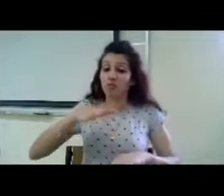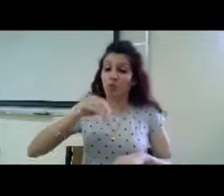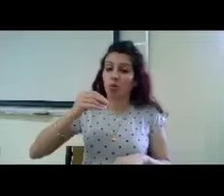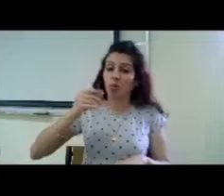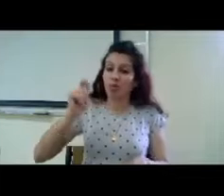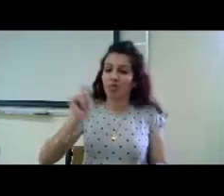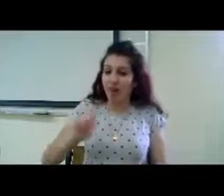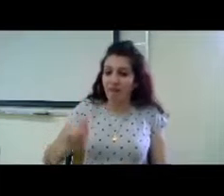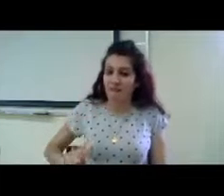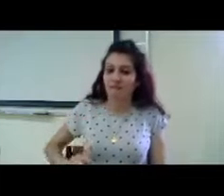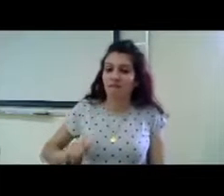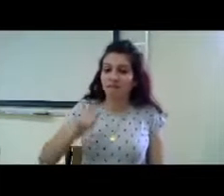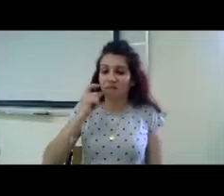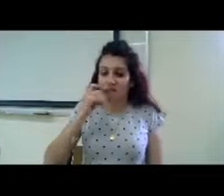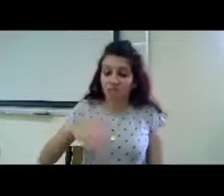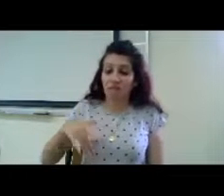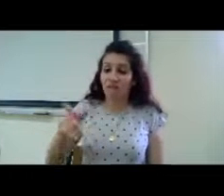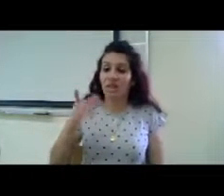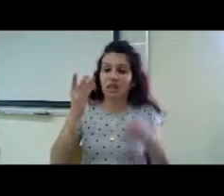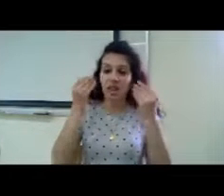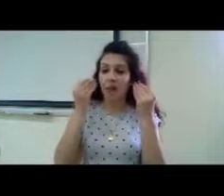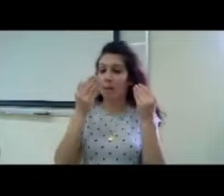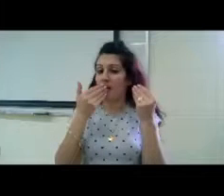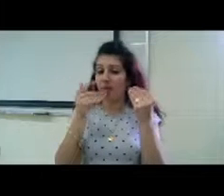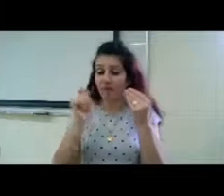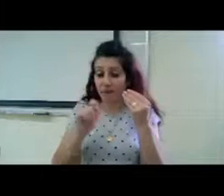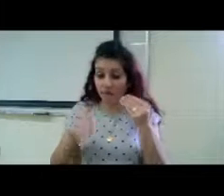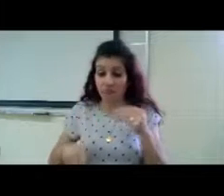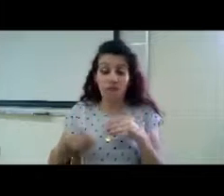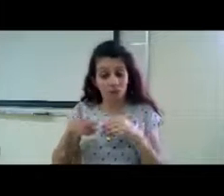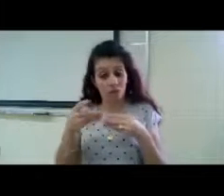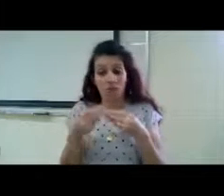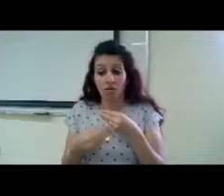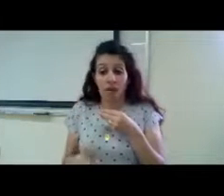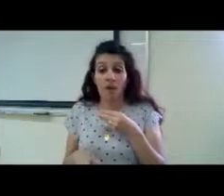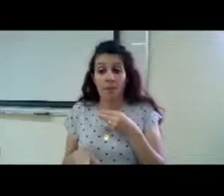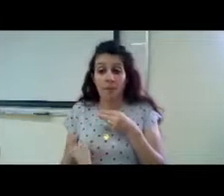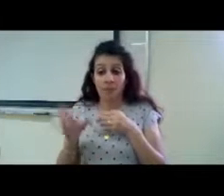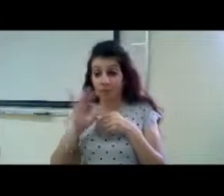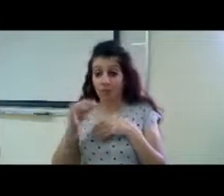over the child care as well as the feeding as well as the education and